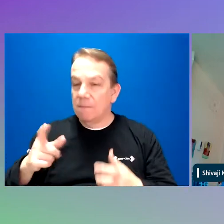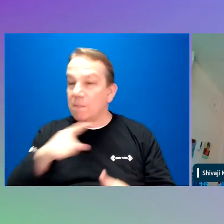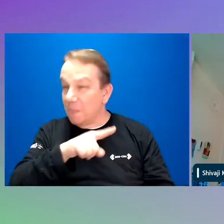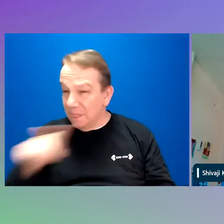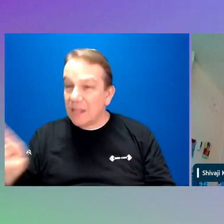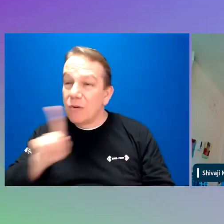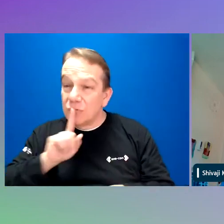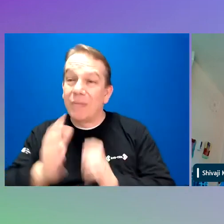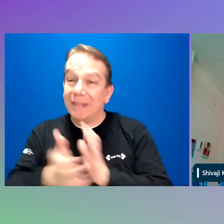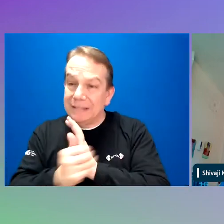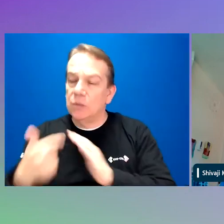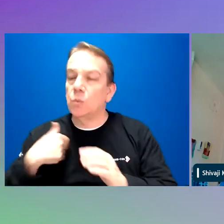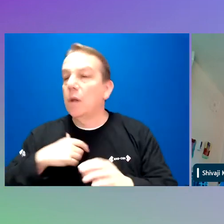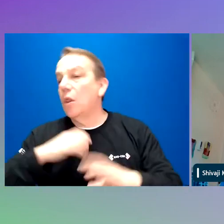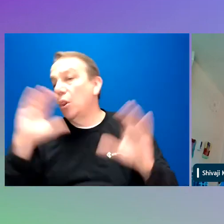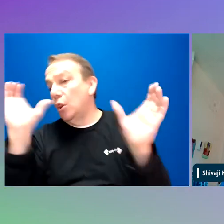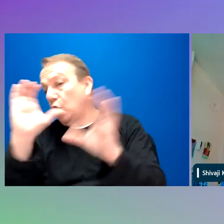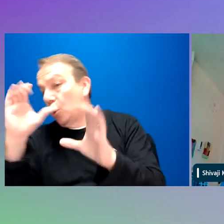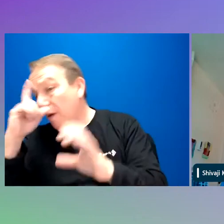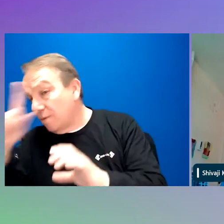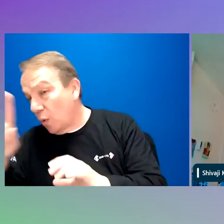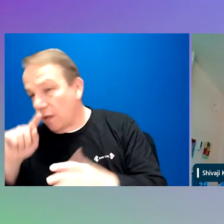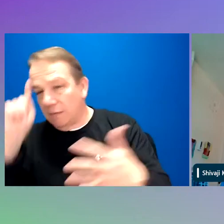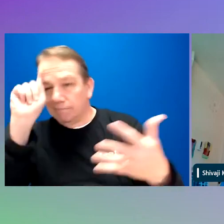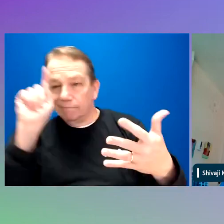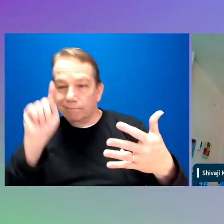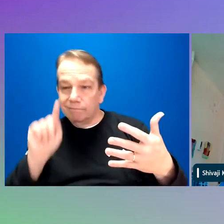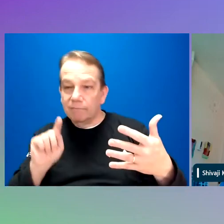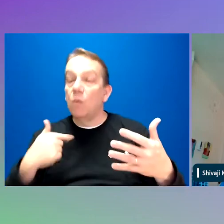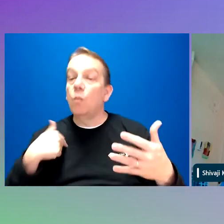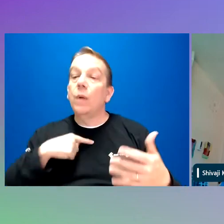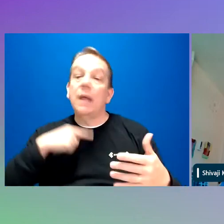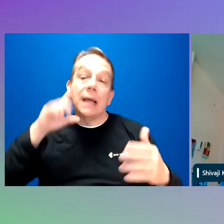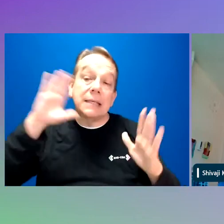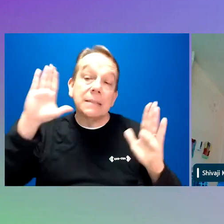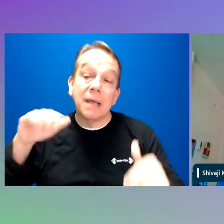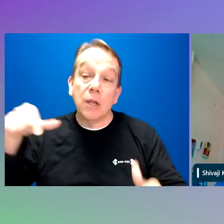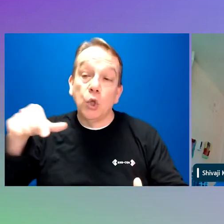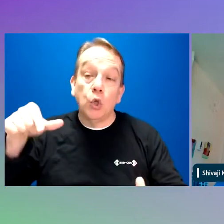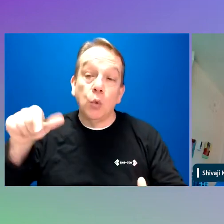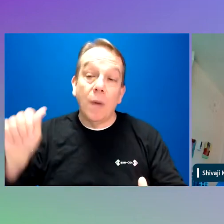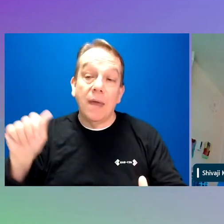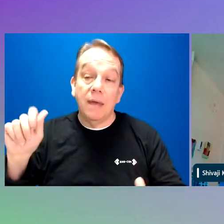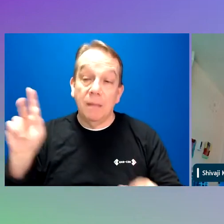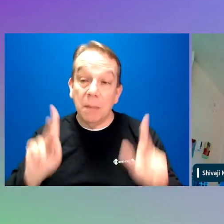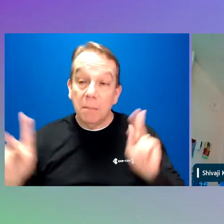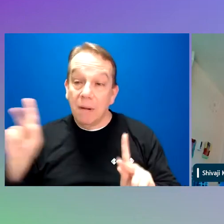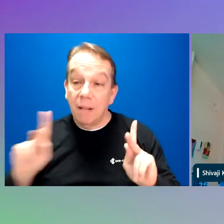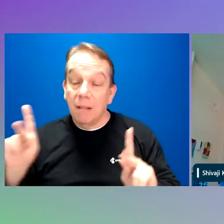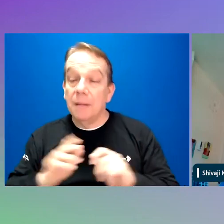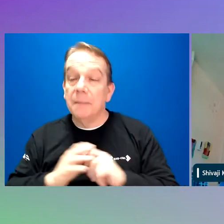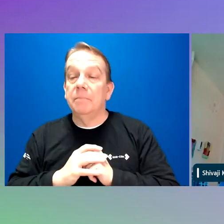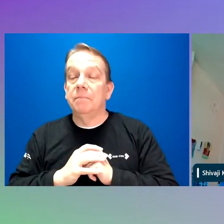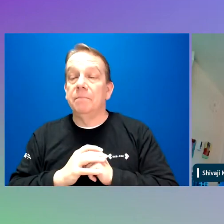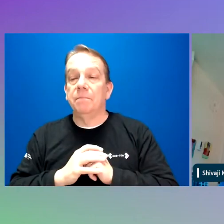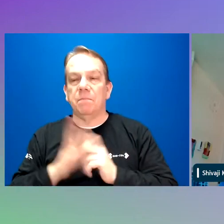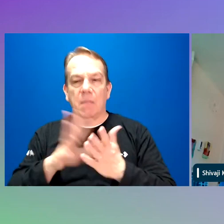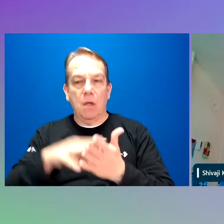look for. Then similarly we um,